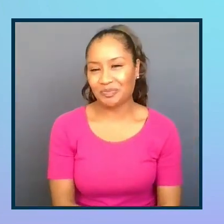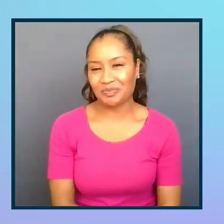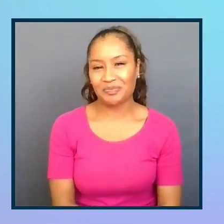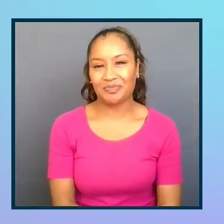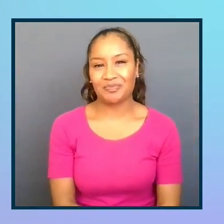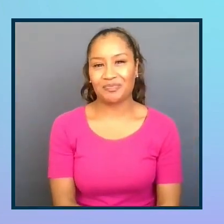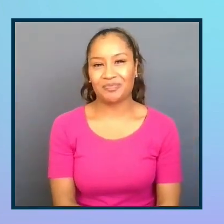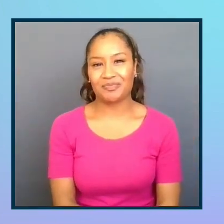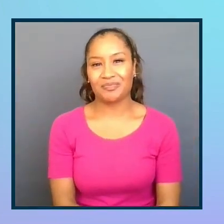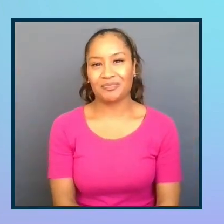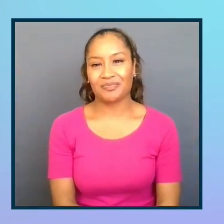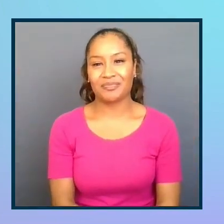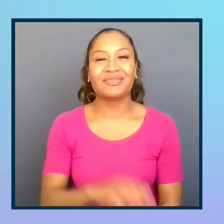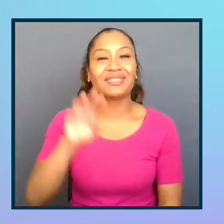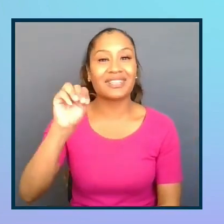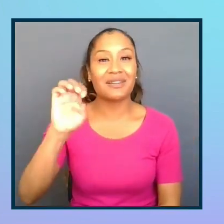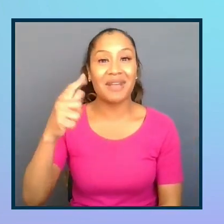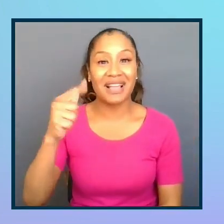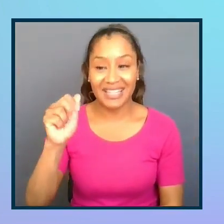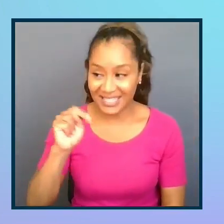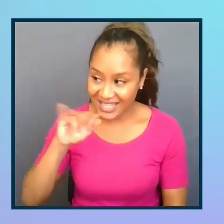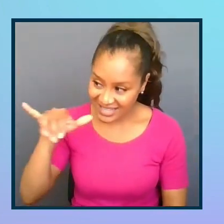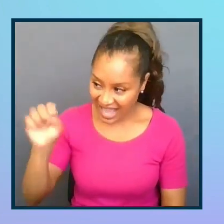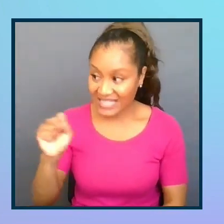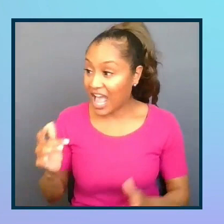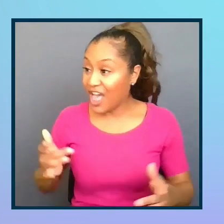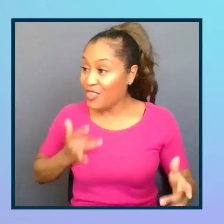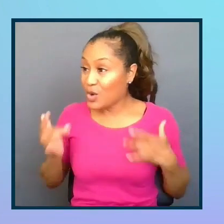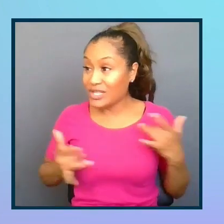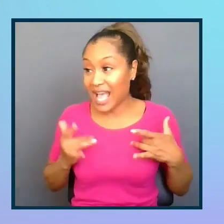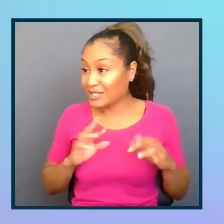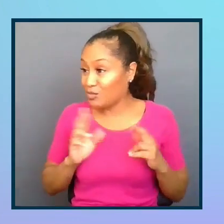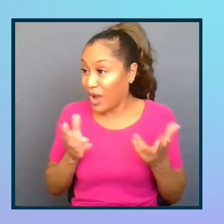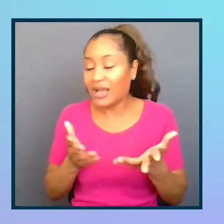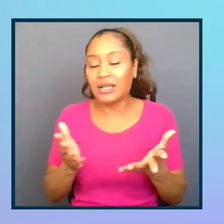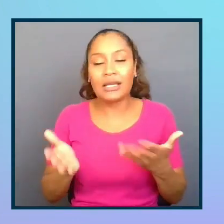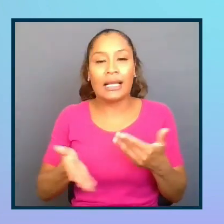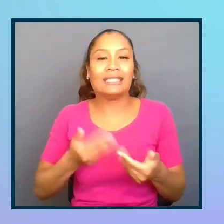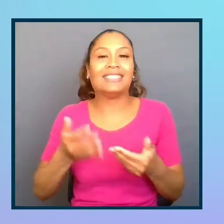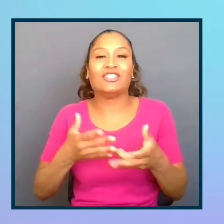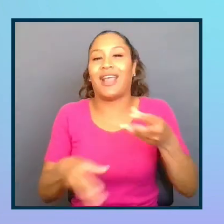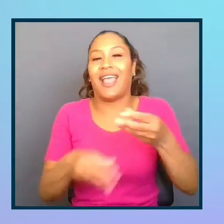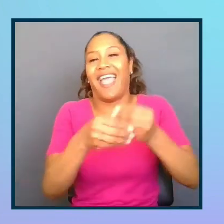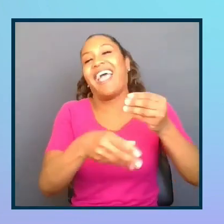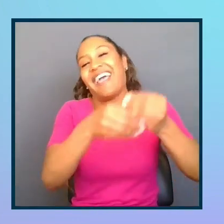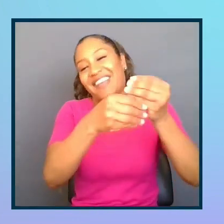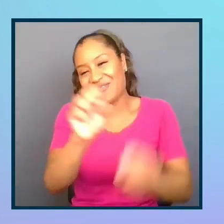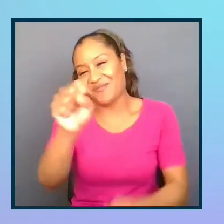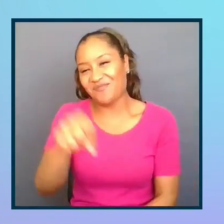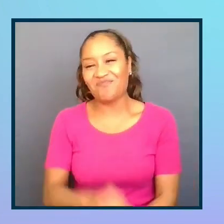Absolutely, when the enthusiasm is there, it's so much easier to add on it. Yeah, yeah, it is.